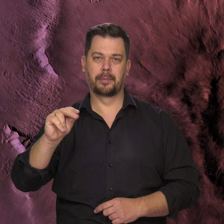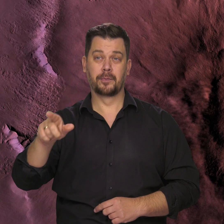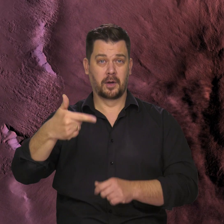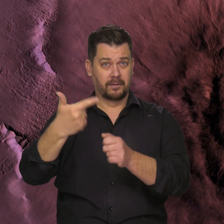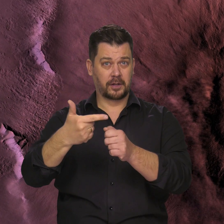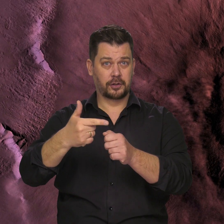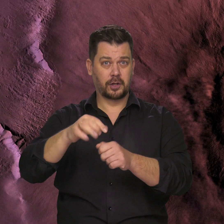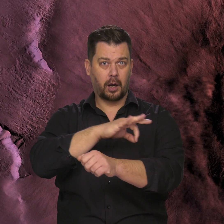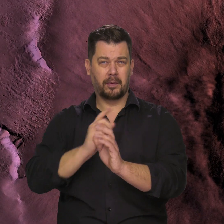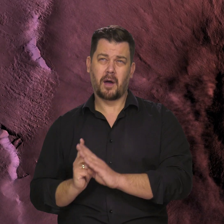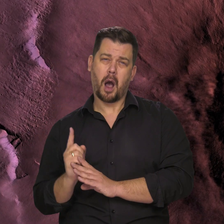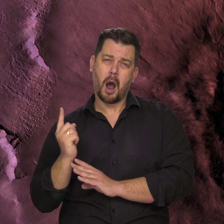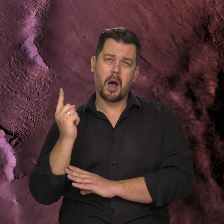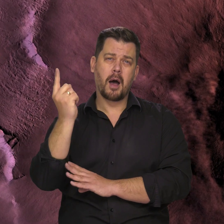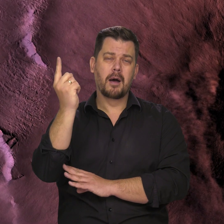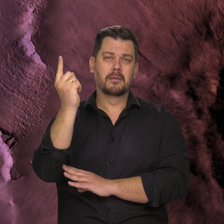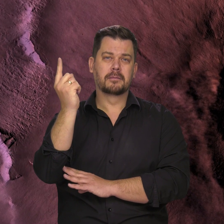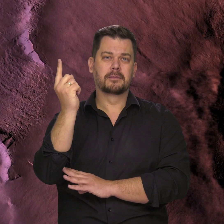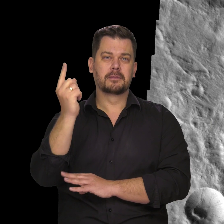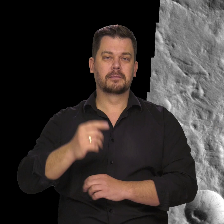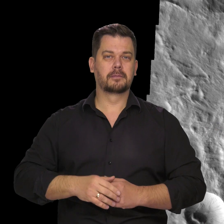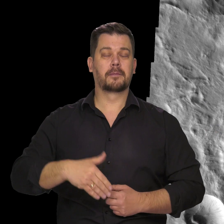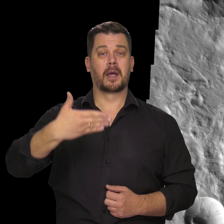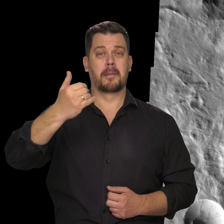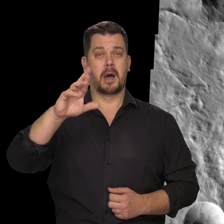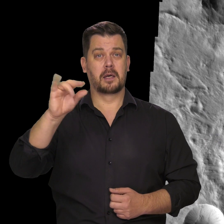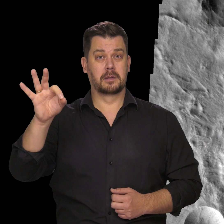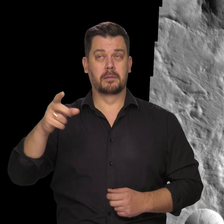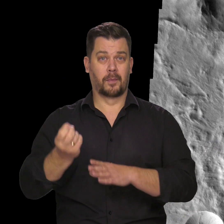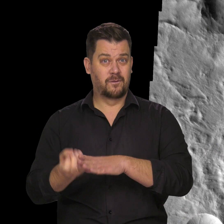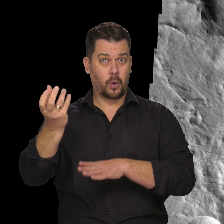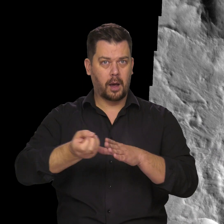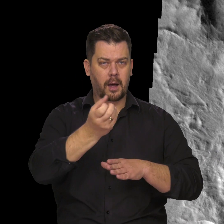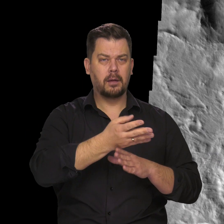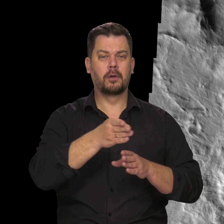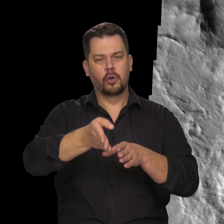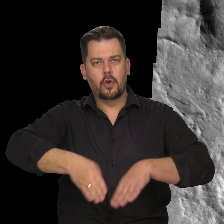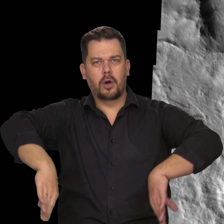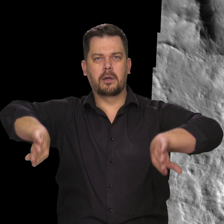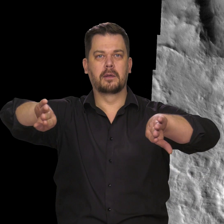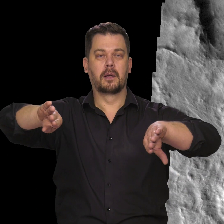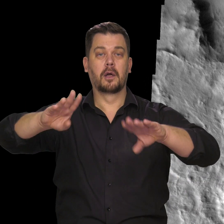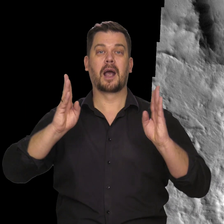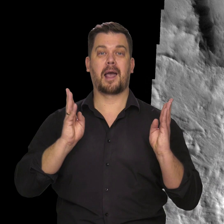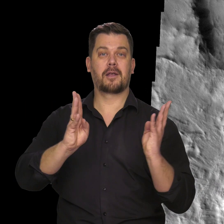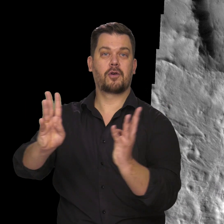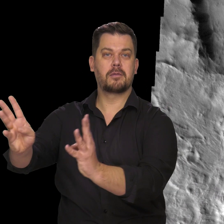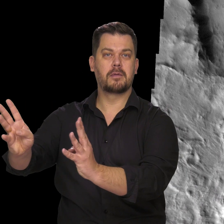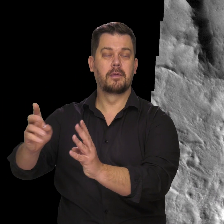It stands over 20 km high above the planet's surface. Mars features volcanoes, valleys, and canyons, but 40% of its surface